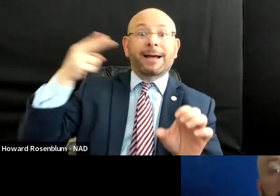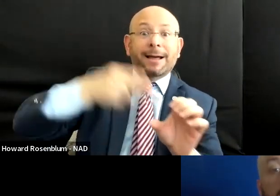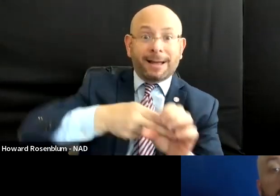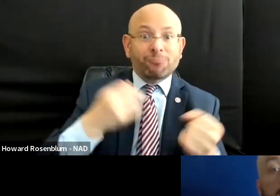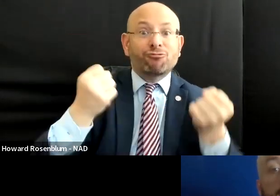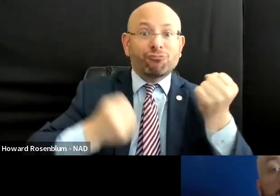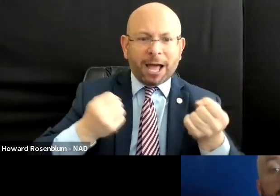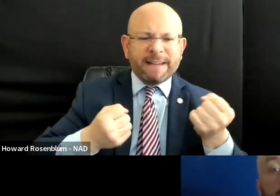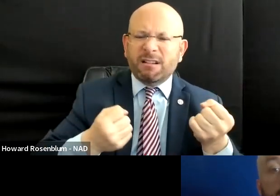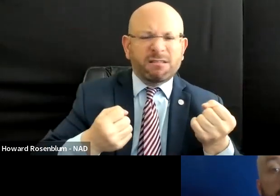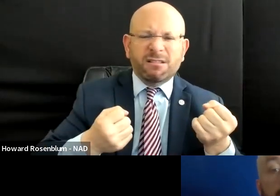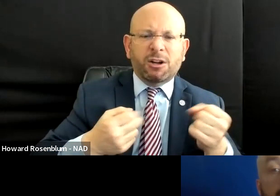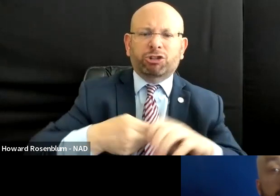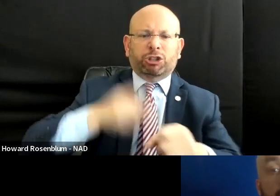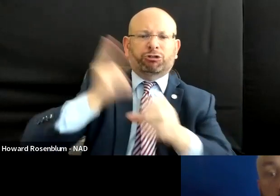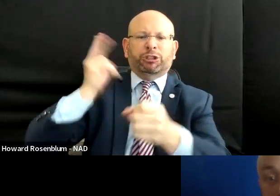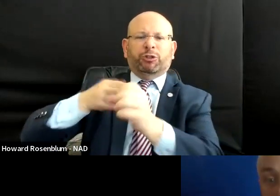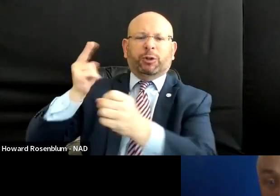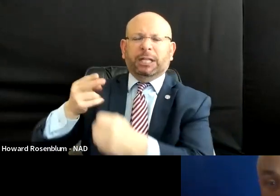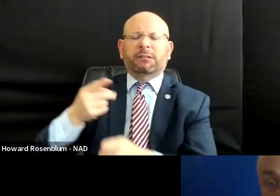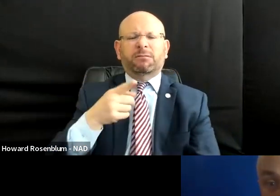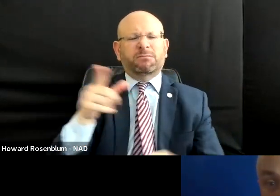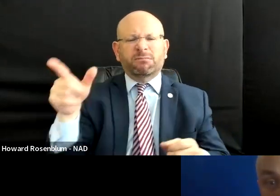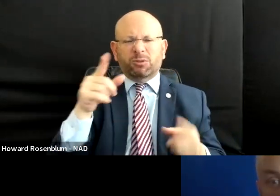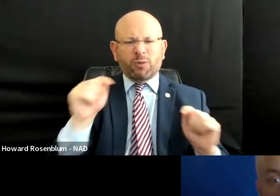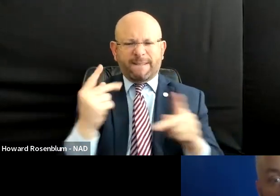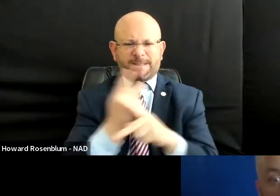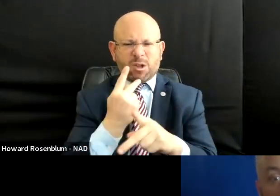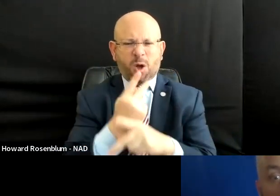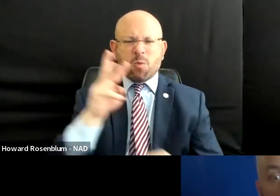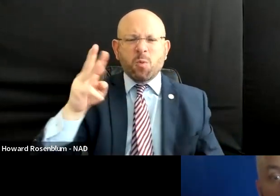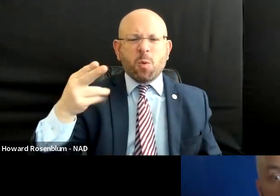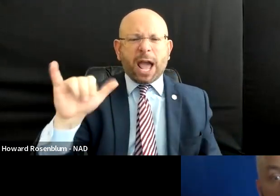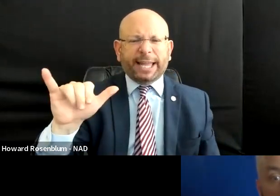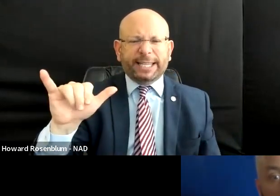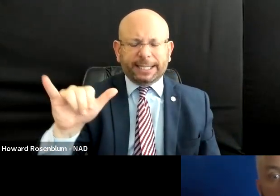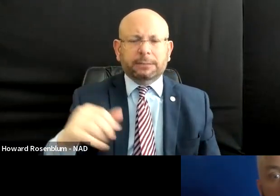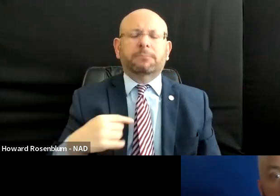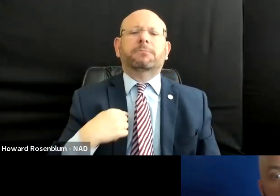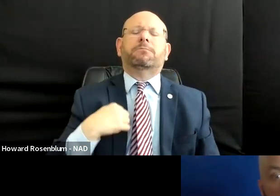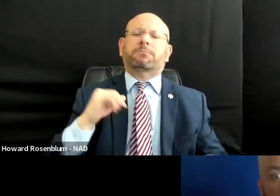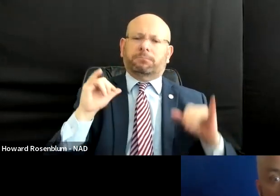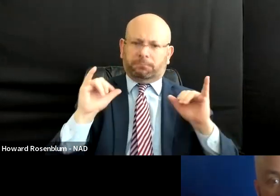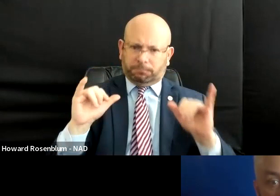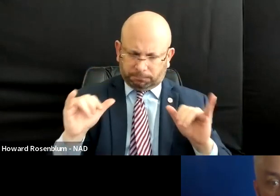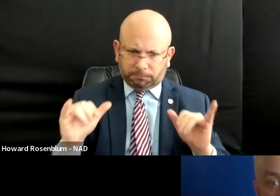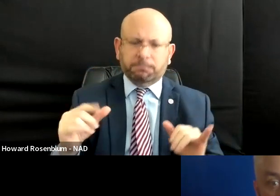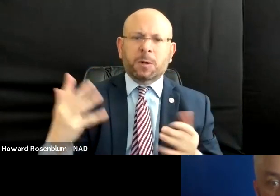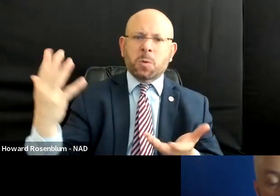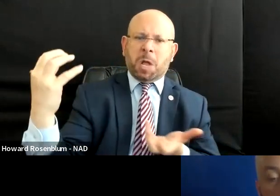us, for Uber and Lyft, many of them are Deaf.